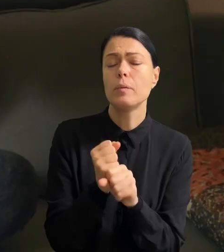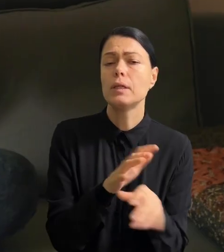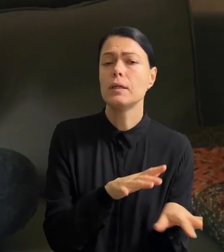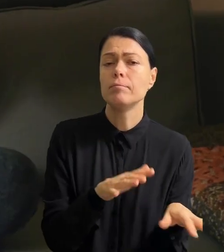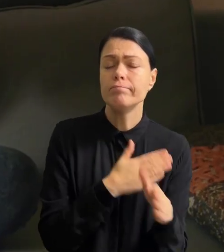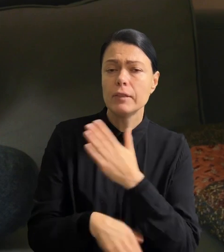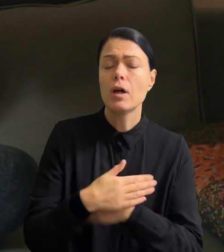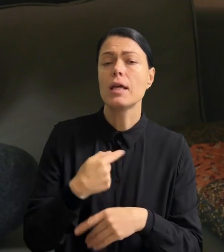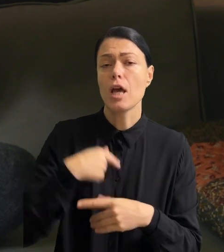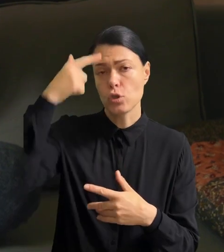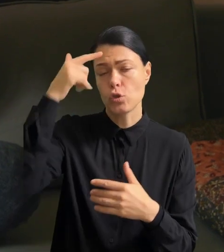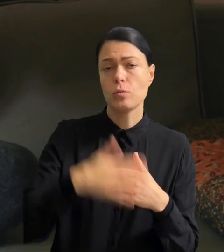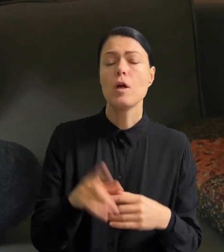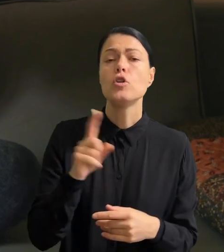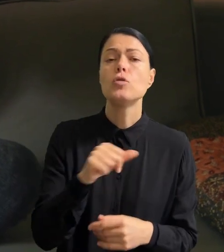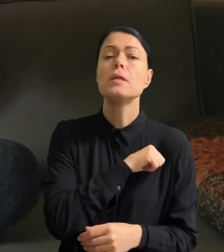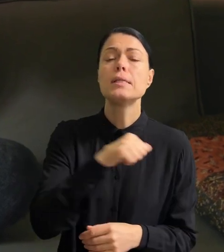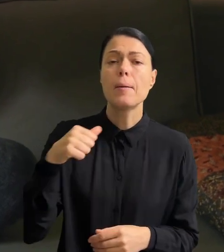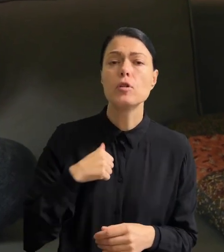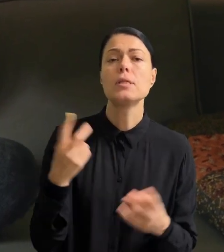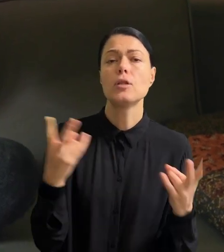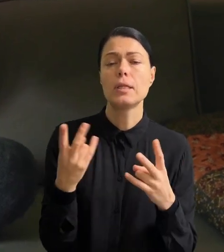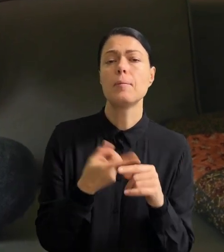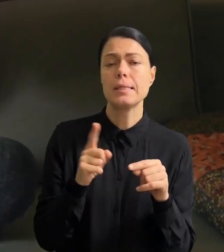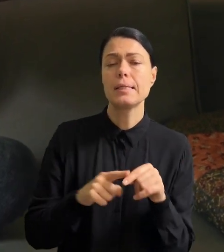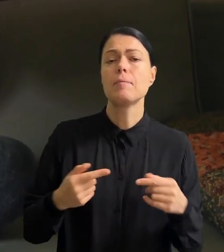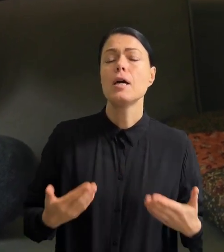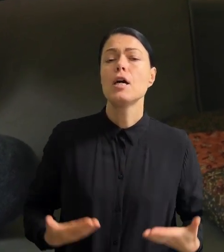I realized that I had to live with it on my own, somehow deal with it.